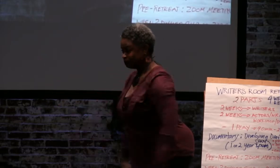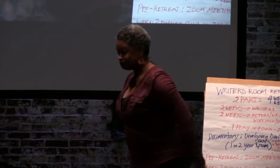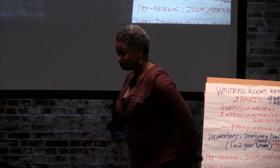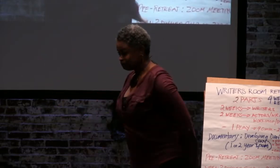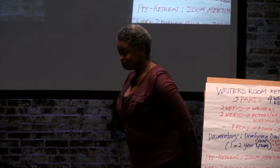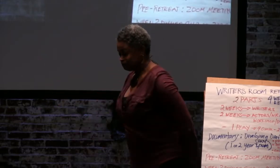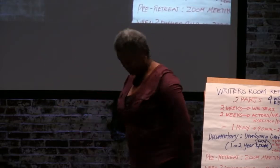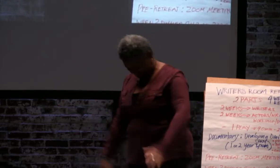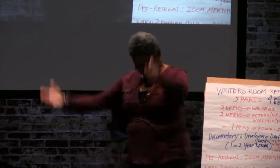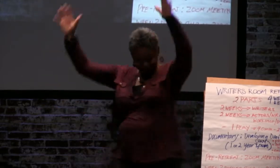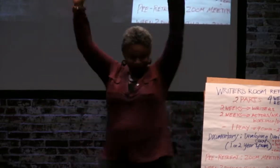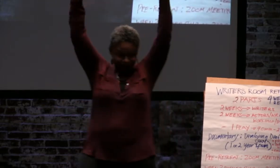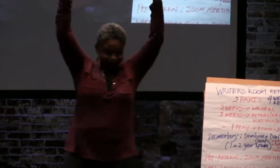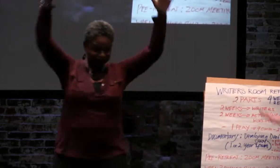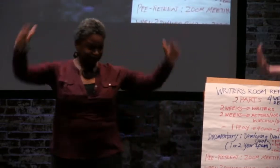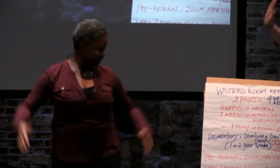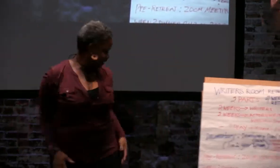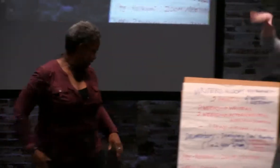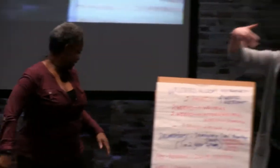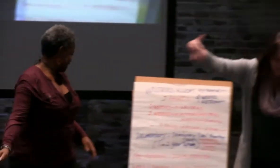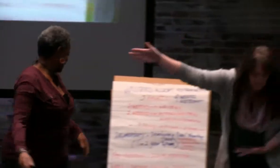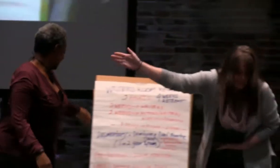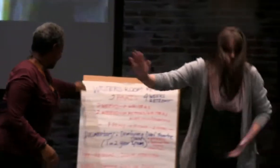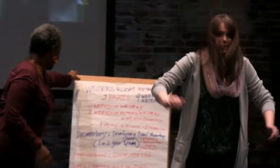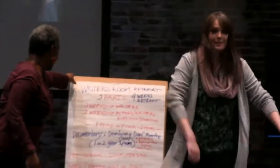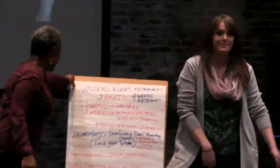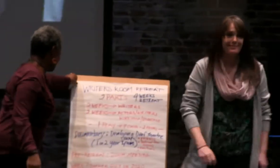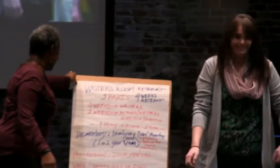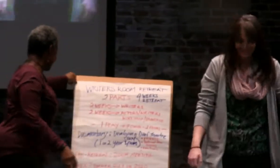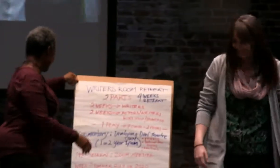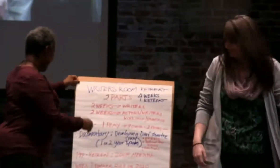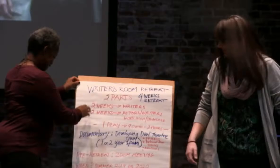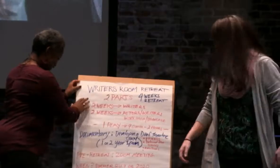[Male Interpreter 2] It will be sponsored by convo! Convo! [Male Interpreter 2] No pressure.